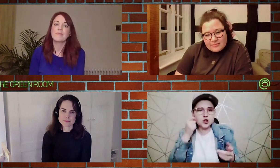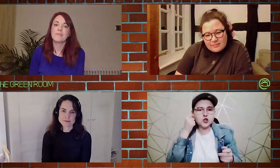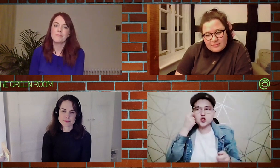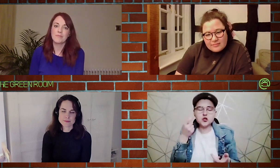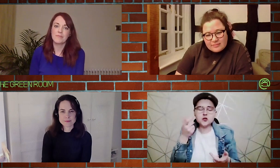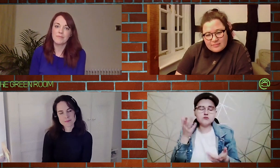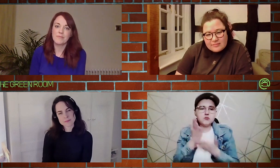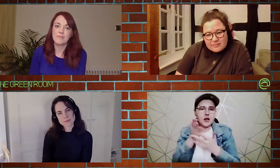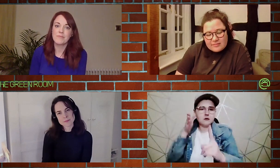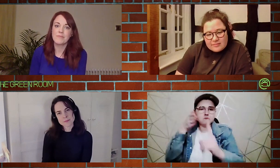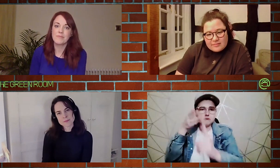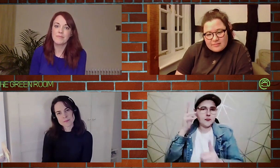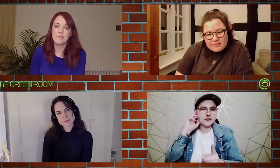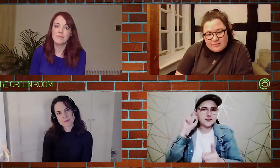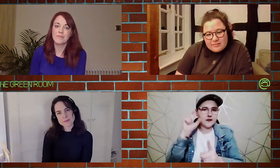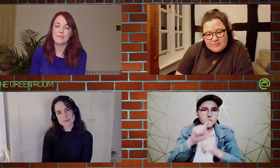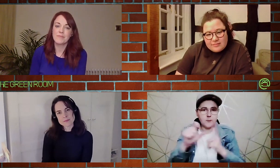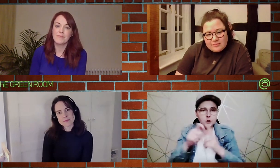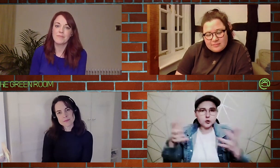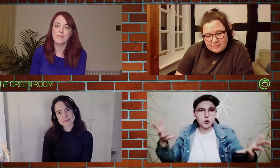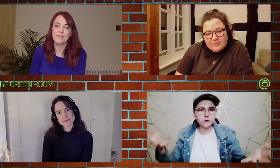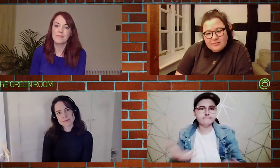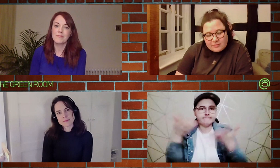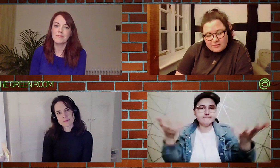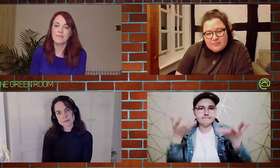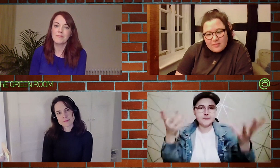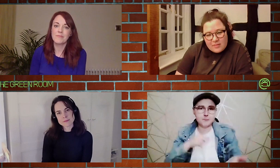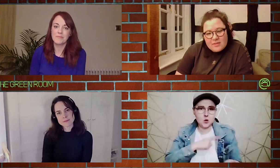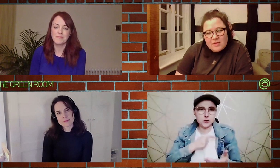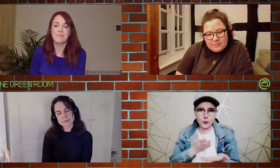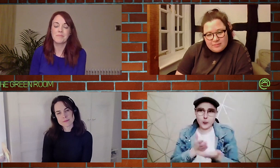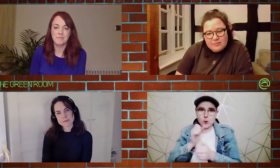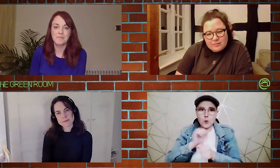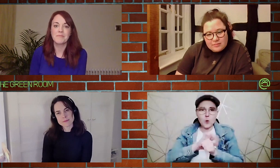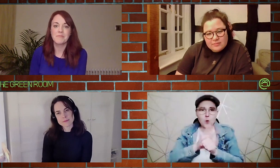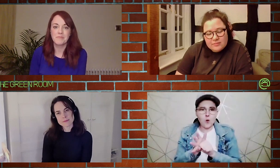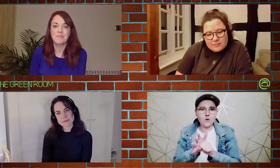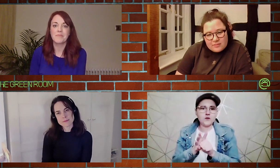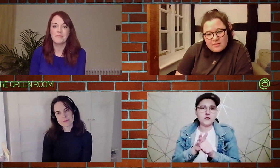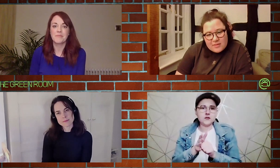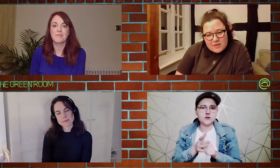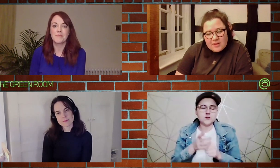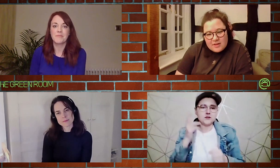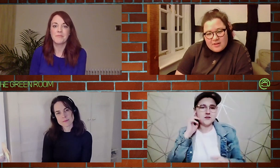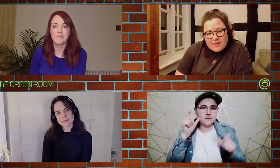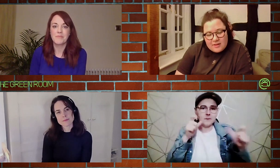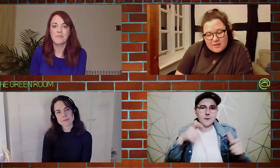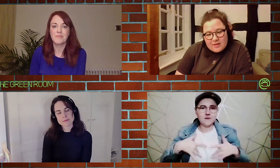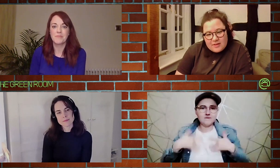for this was to create a song that would motivate the deaf community